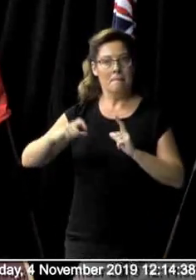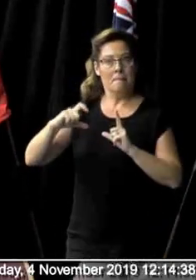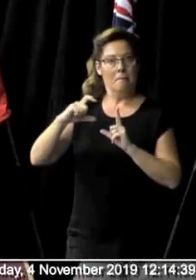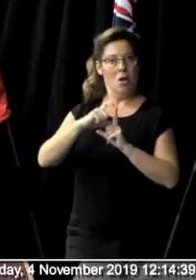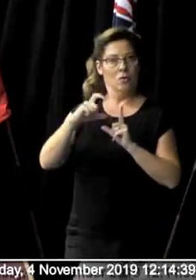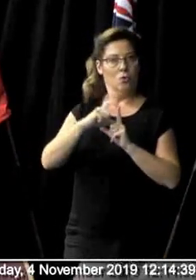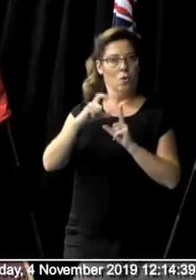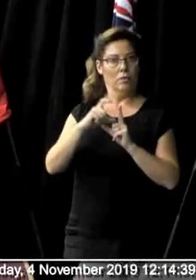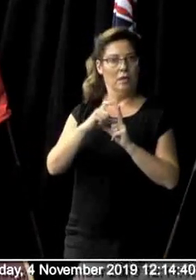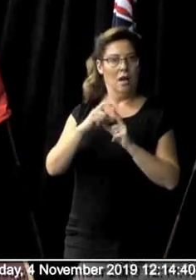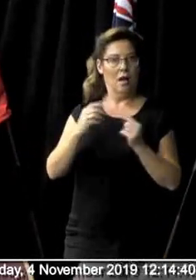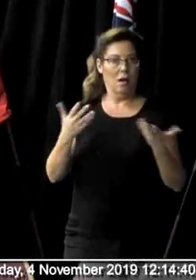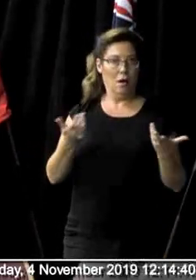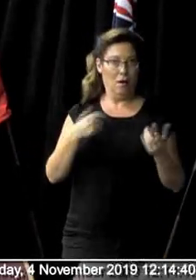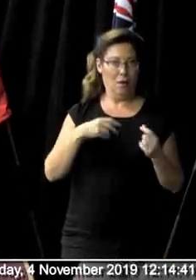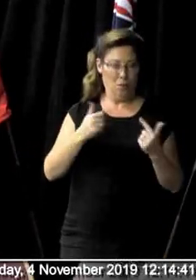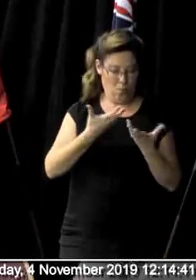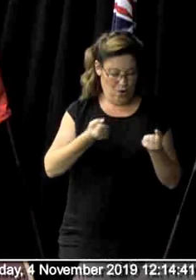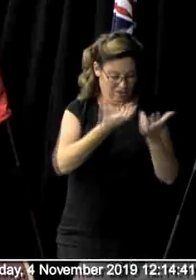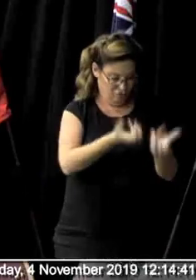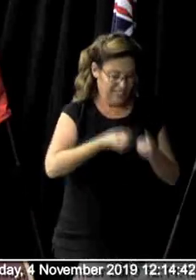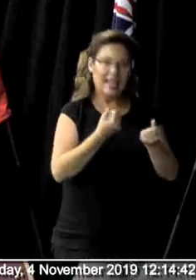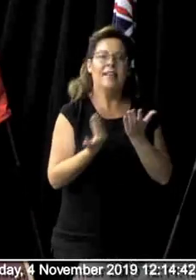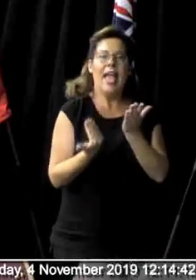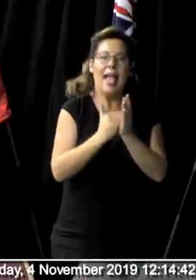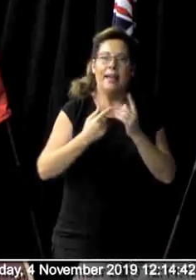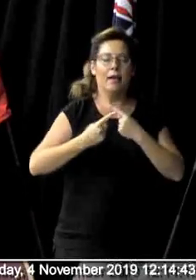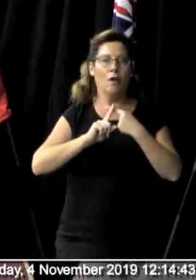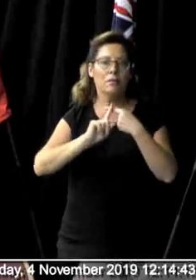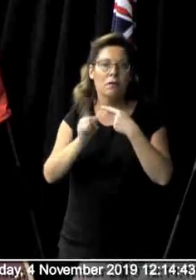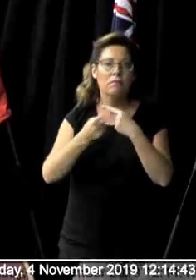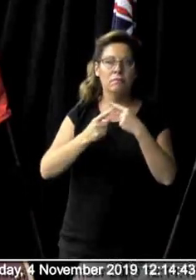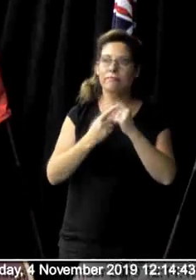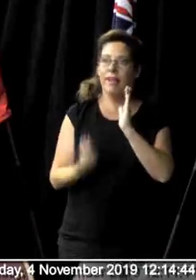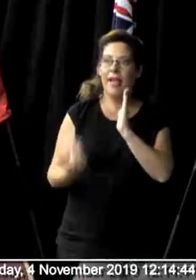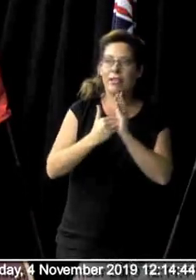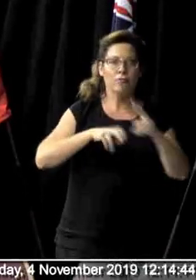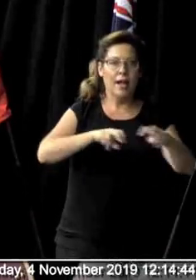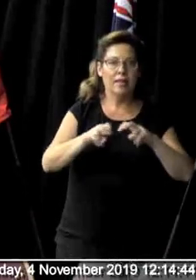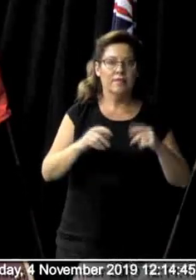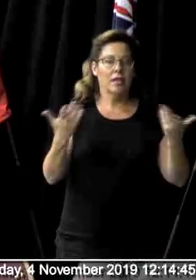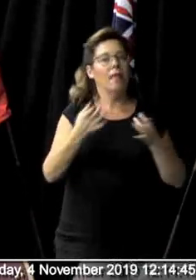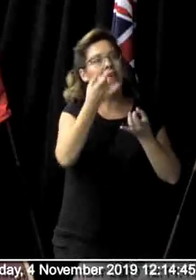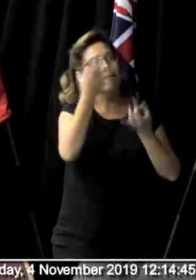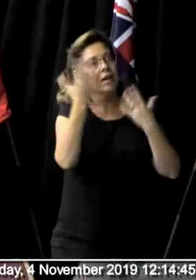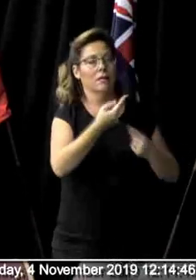distribution list of anything that was extracurricular at the school. Does that mean you weren’t getting permission forms